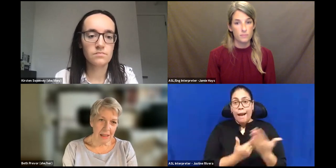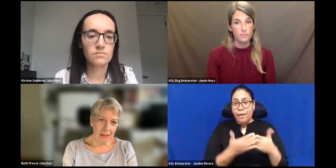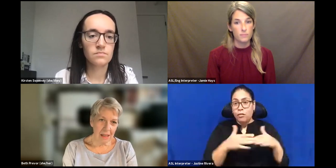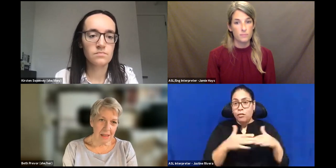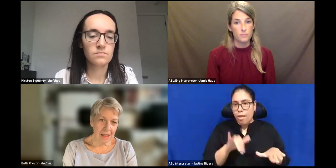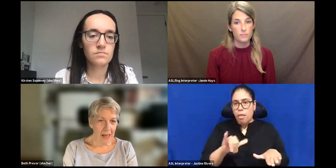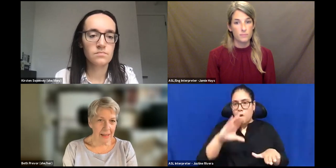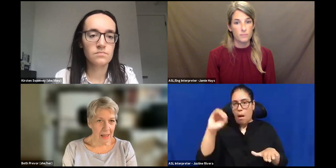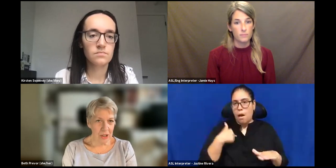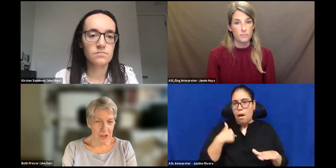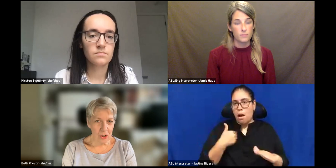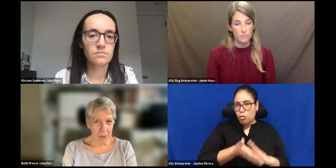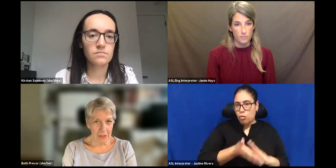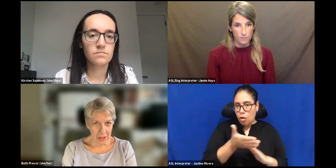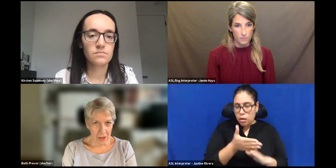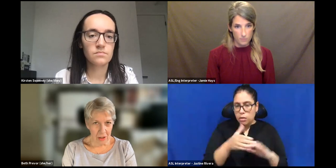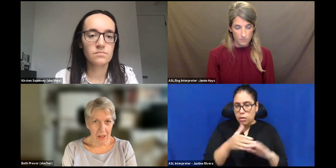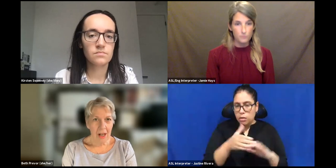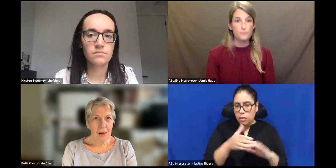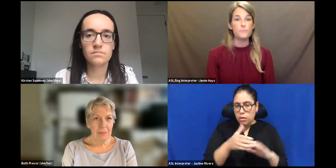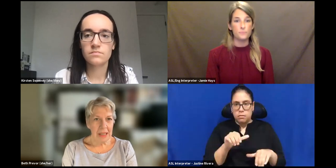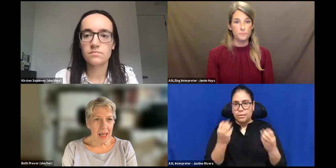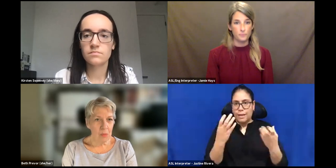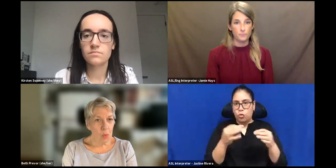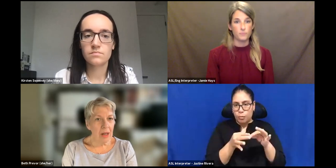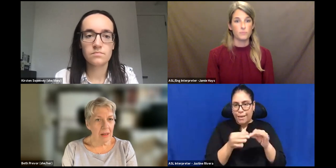that does sign language interpreted theatre, became one